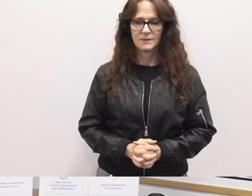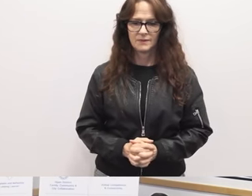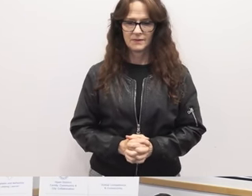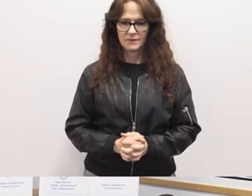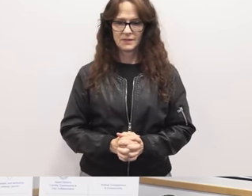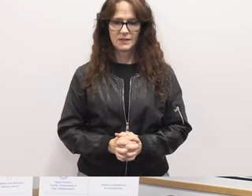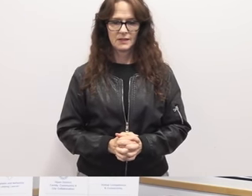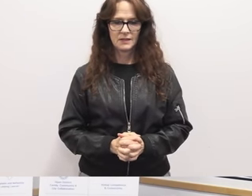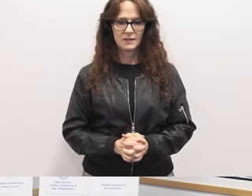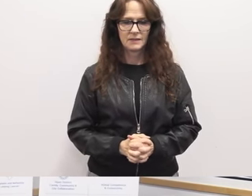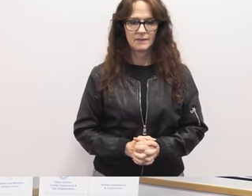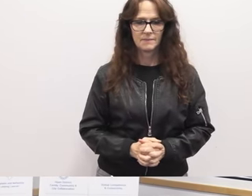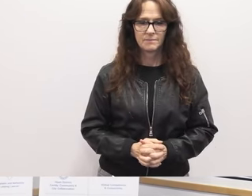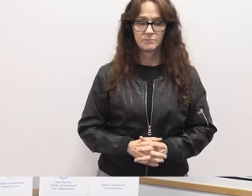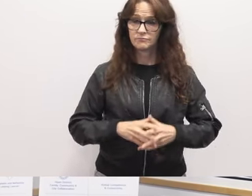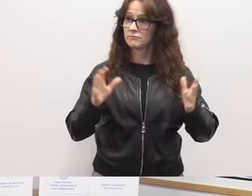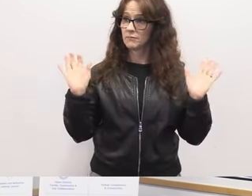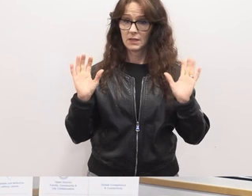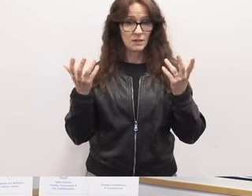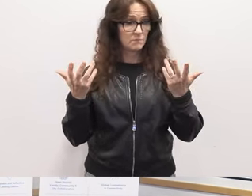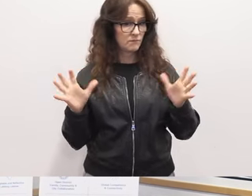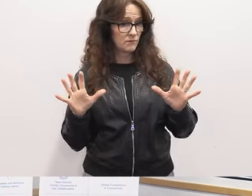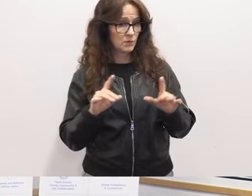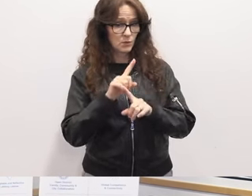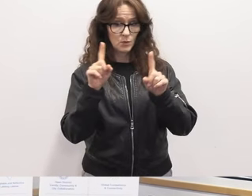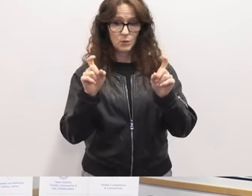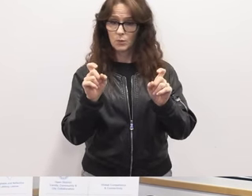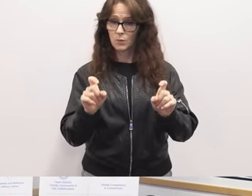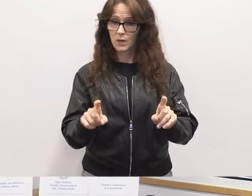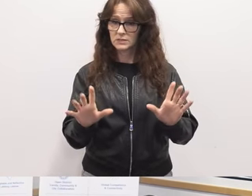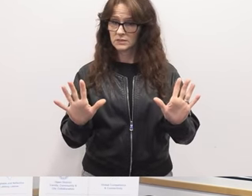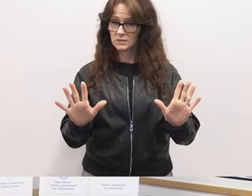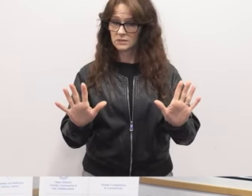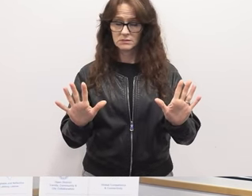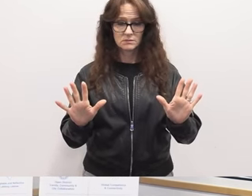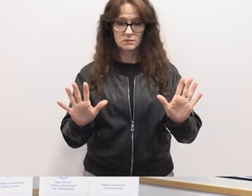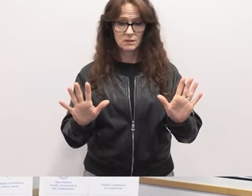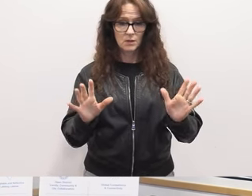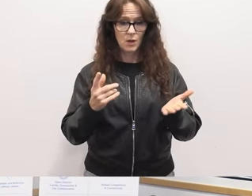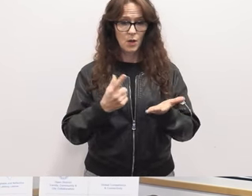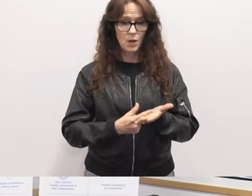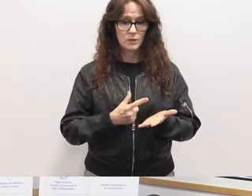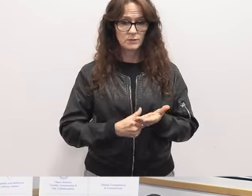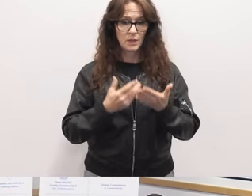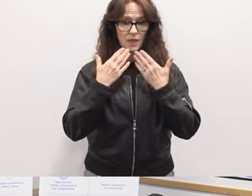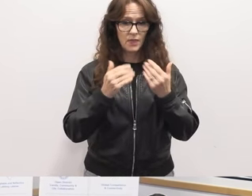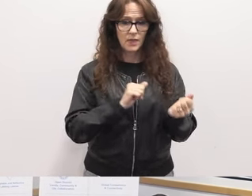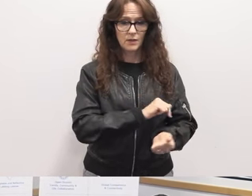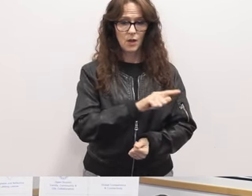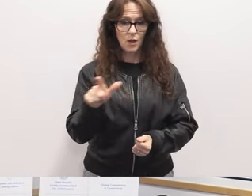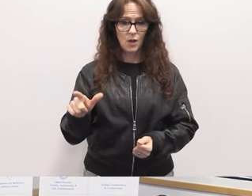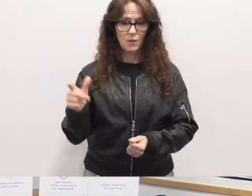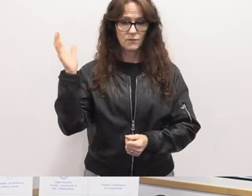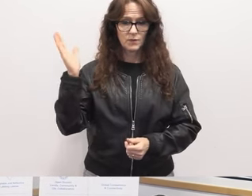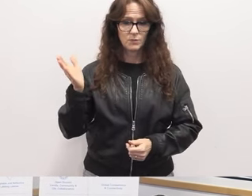Okay, so if there are no further questions or discussion, I wanna thank everybody for the presentations.